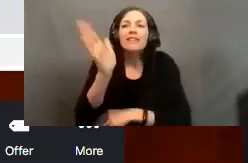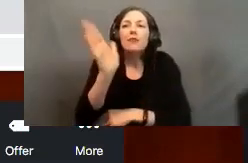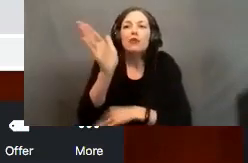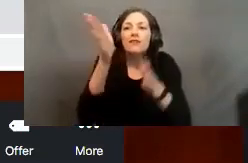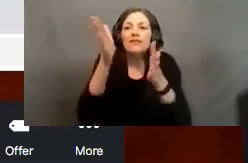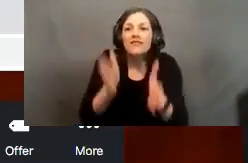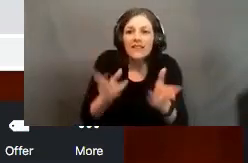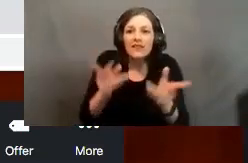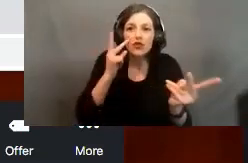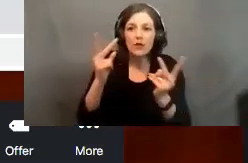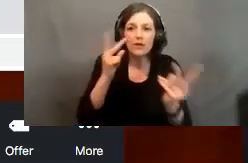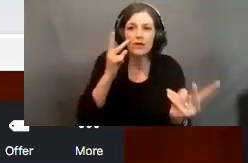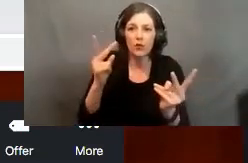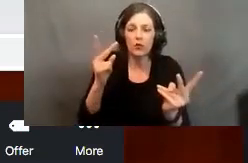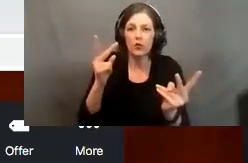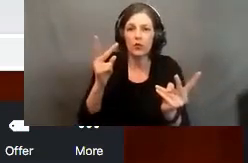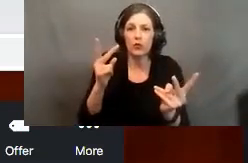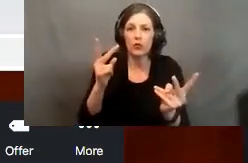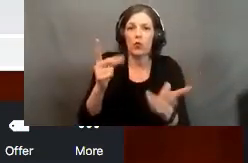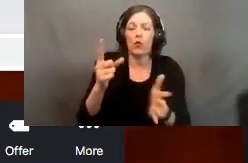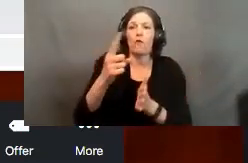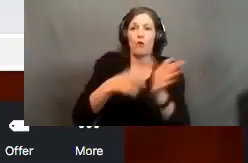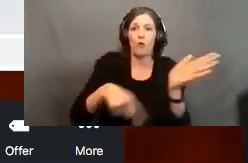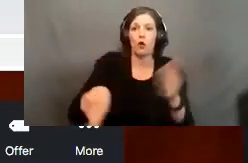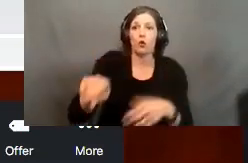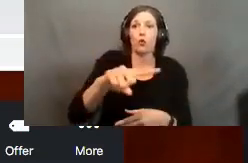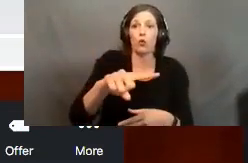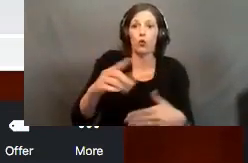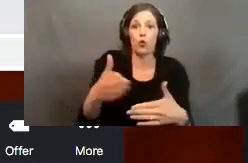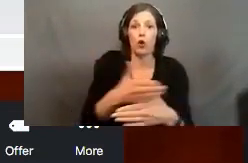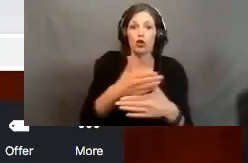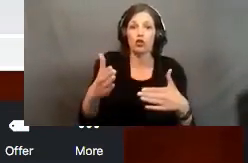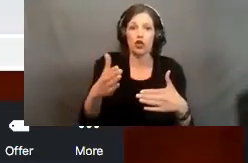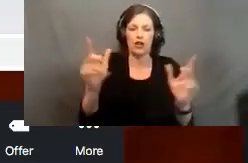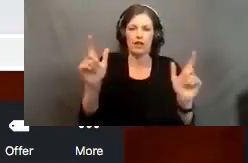of what you are screen sharing 12:41:27 , if you see a smaller version of